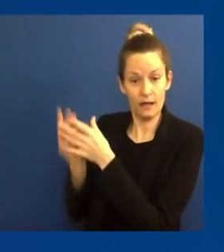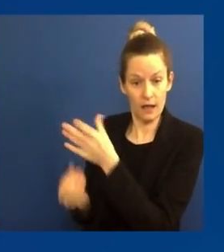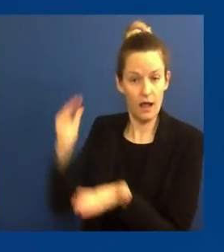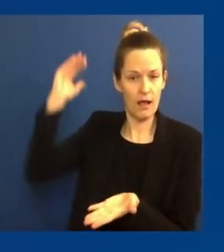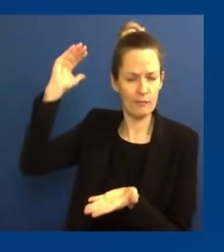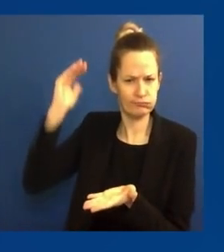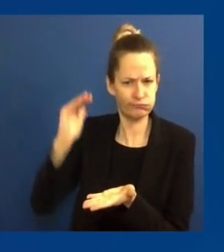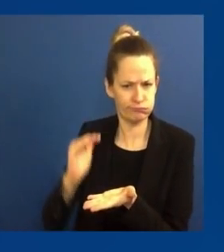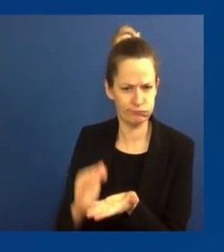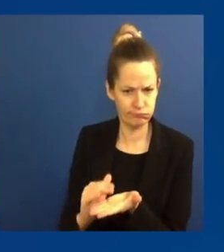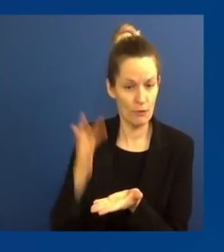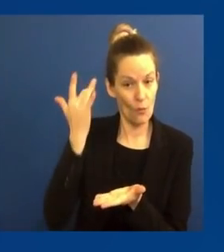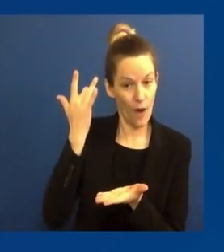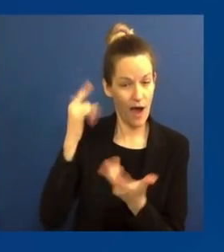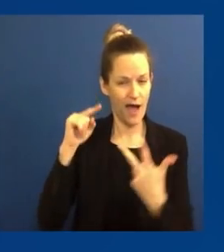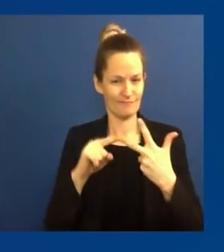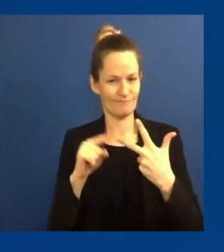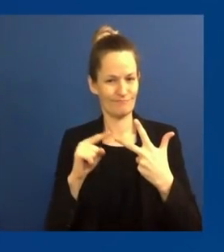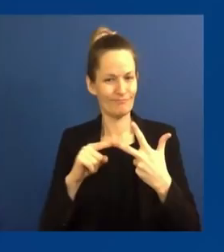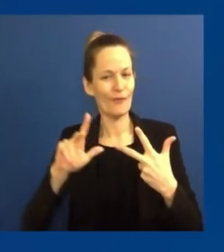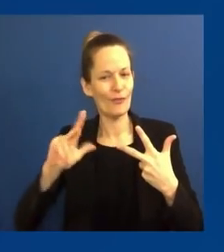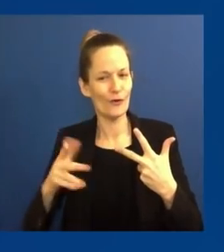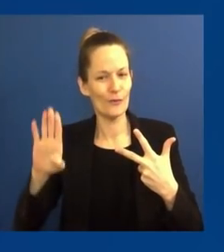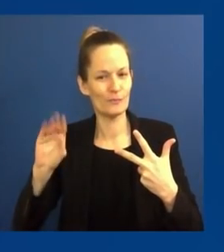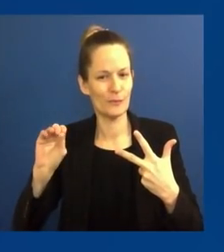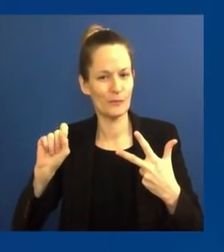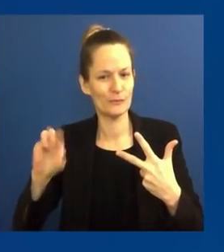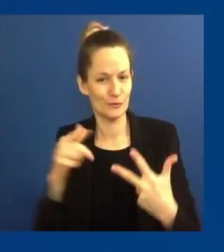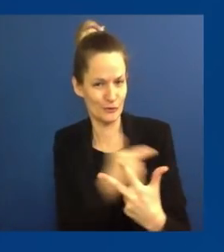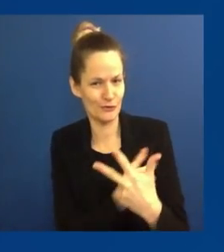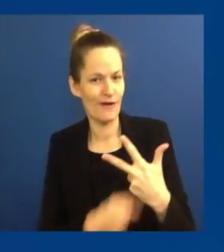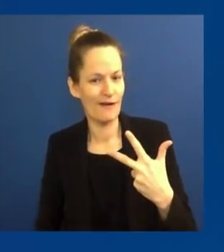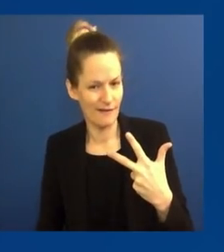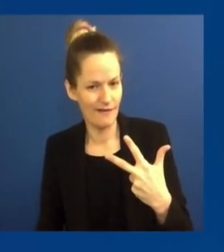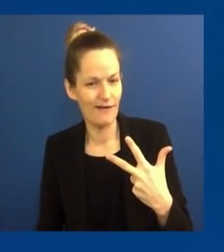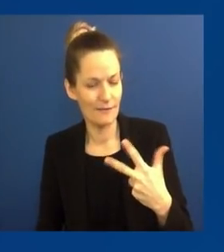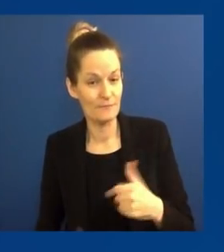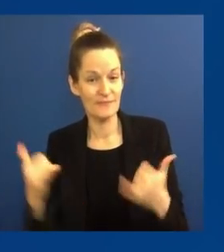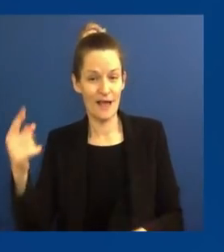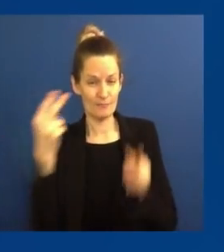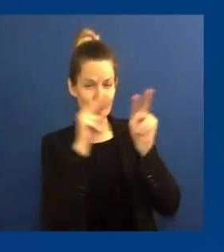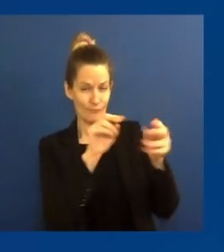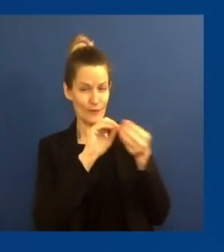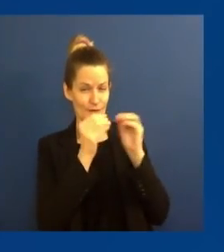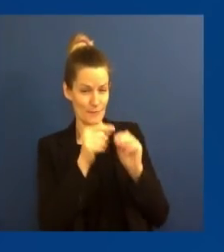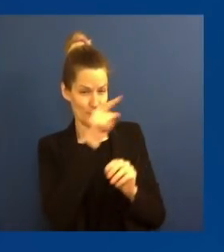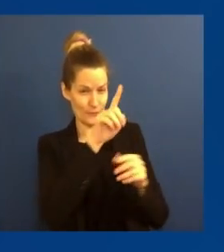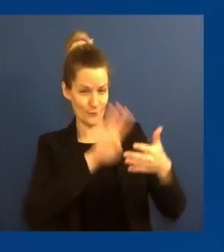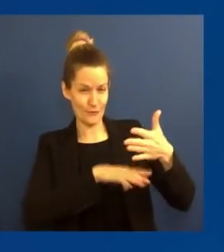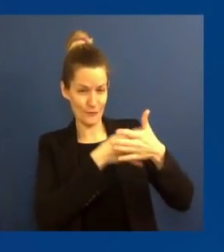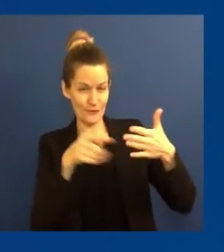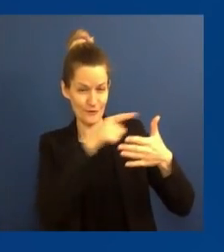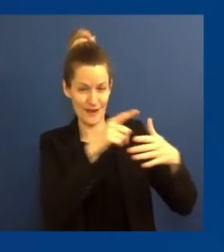The graph on this slide displays data from 28 jurisdictions, representing over two thirds of the U.S. population.